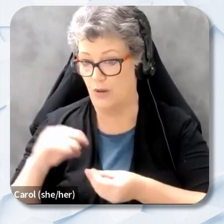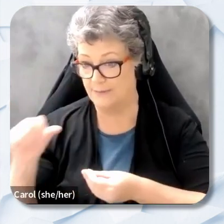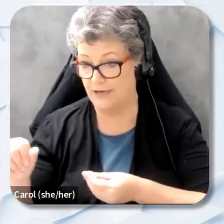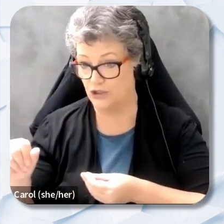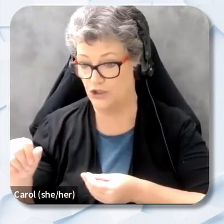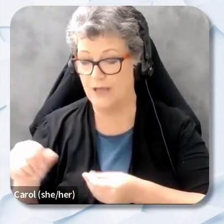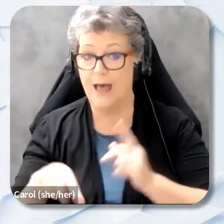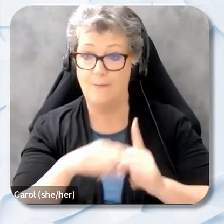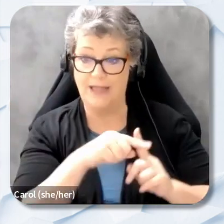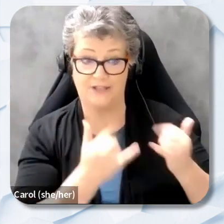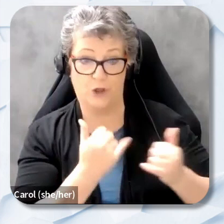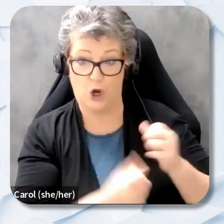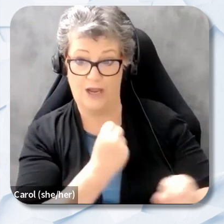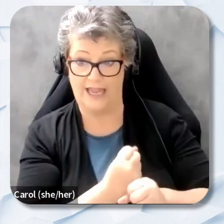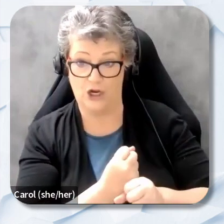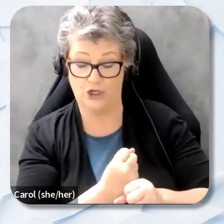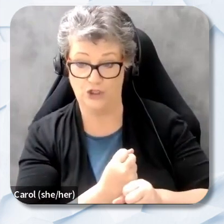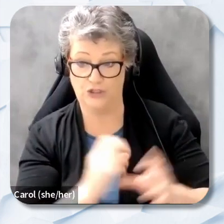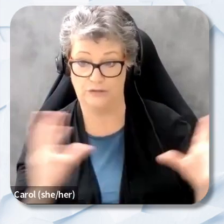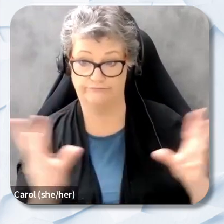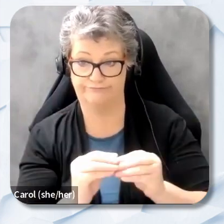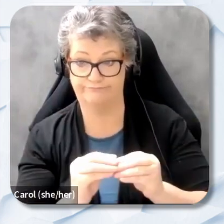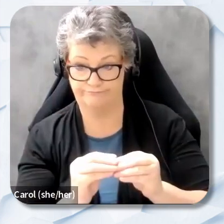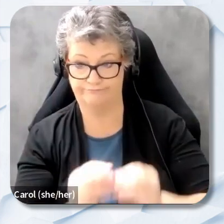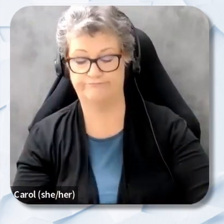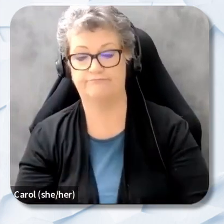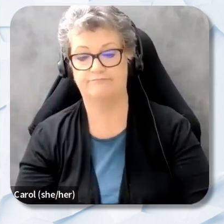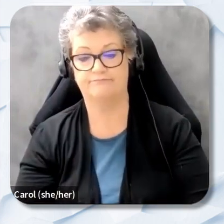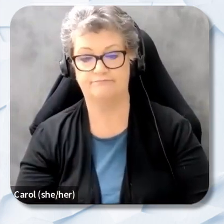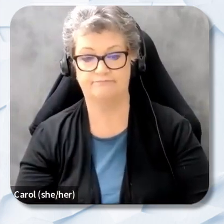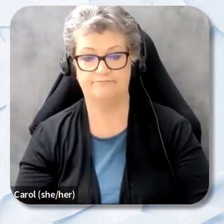plus the current year's EEF Total Expenditures.